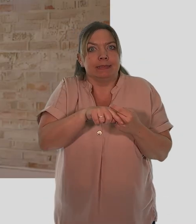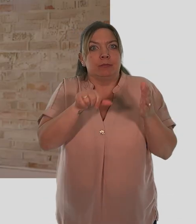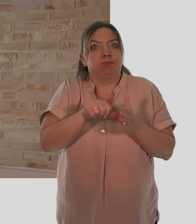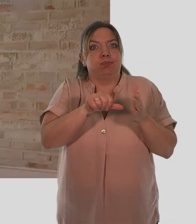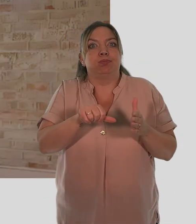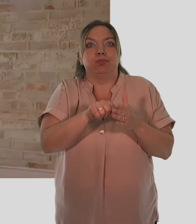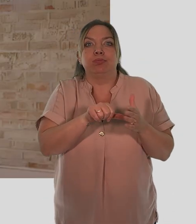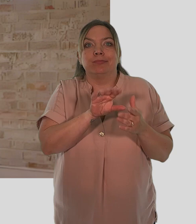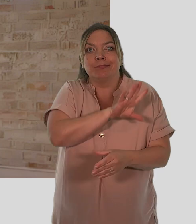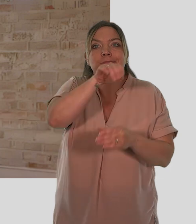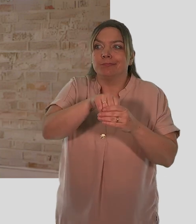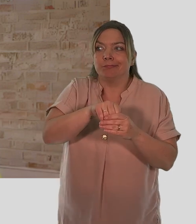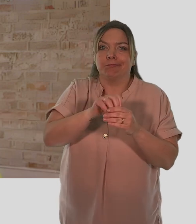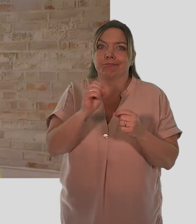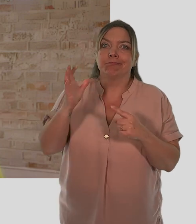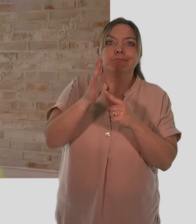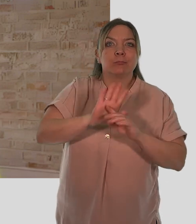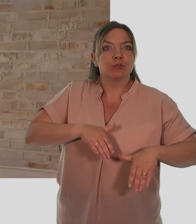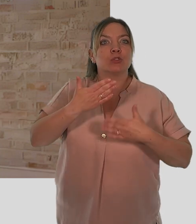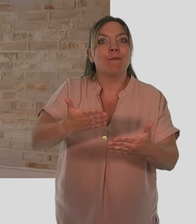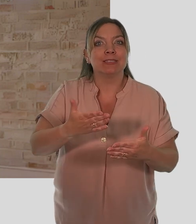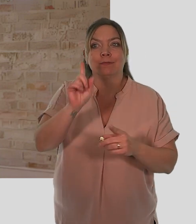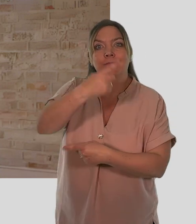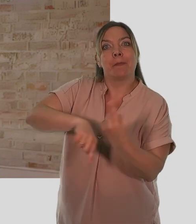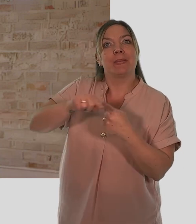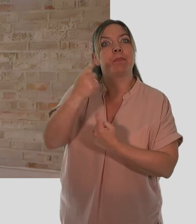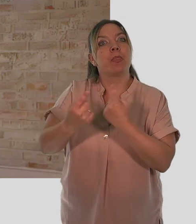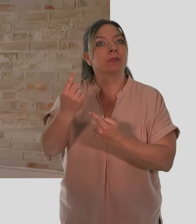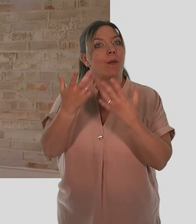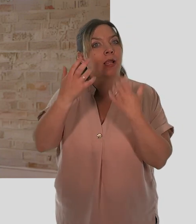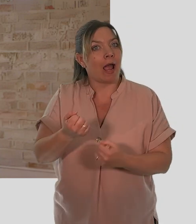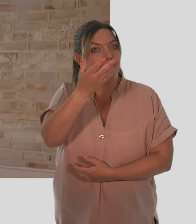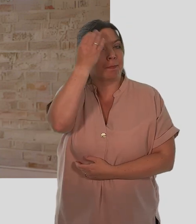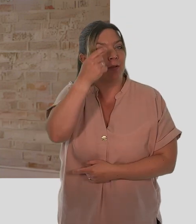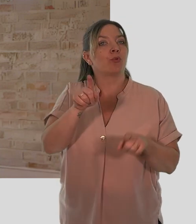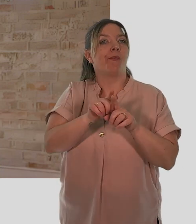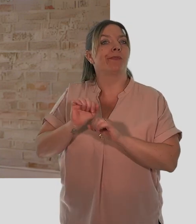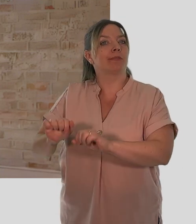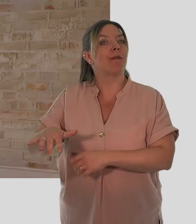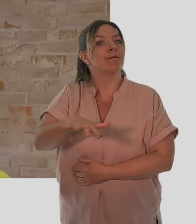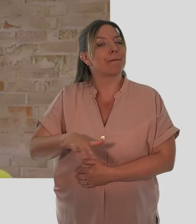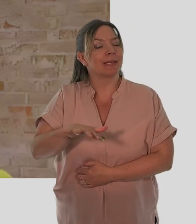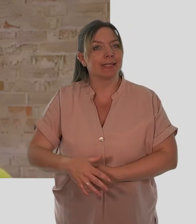and educational training necessary for post-diagnosis dementia care.